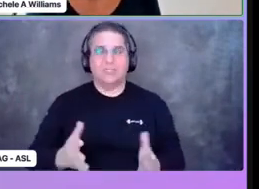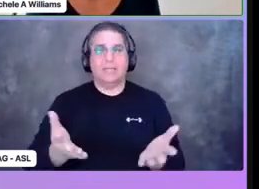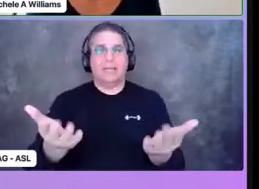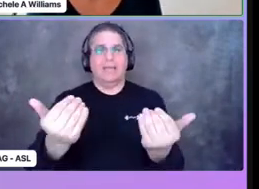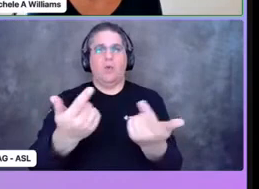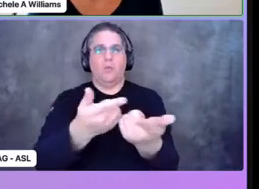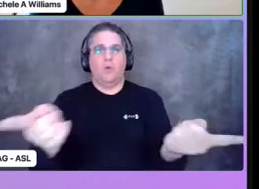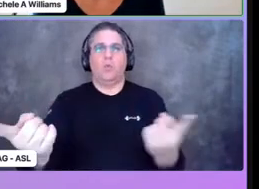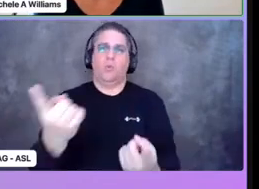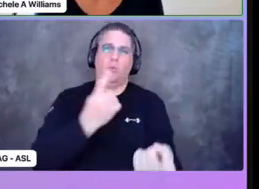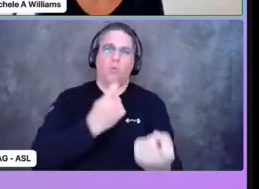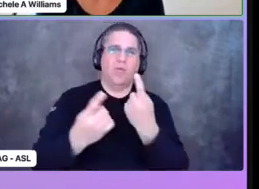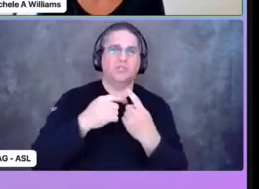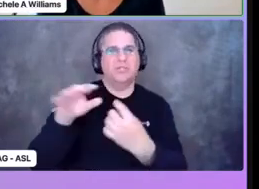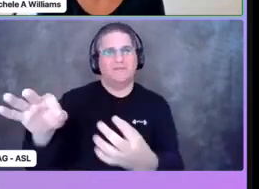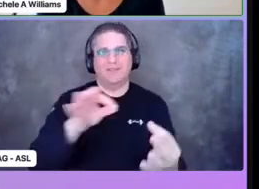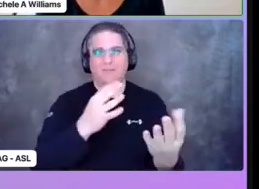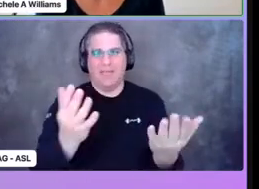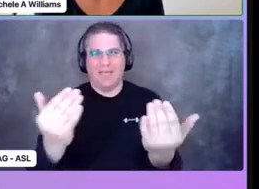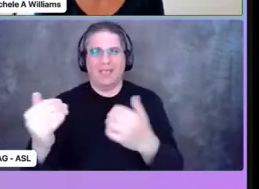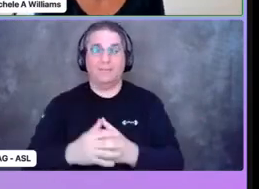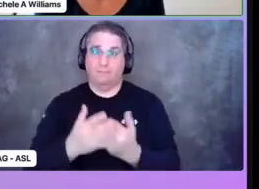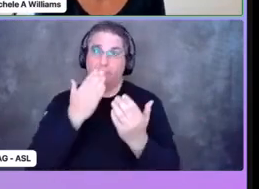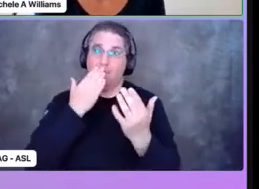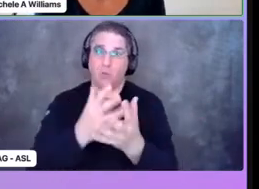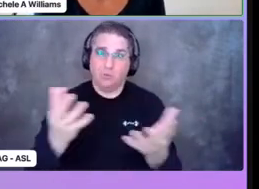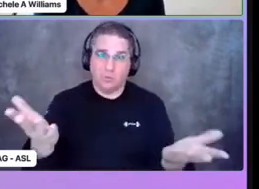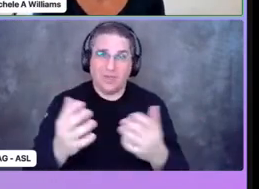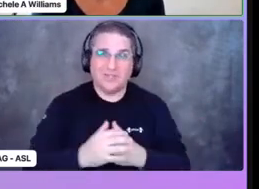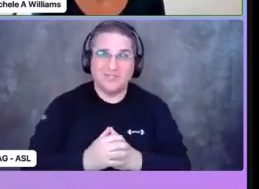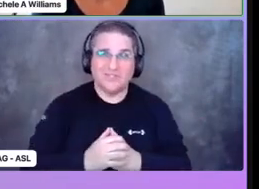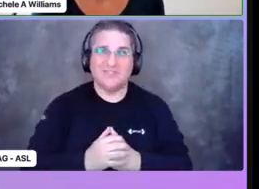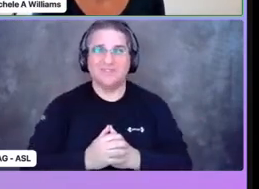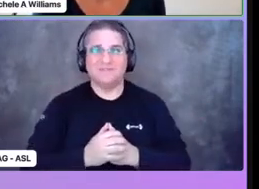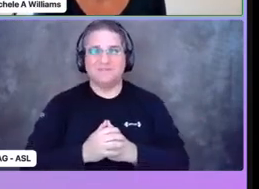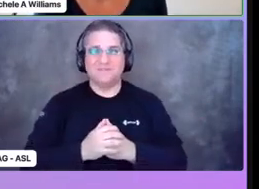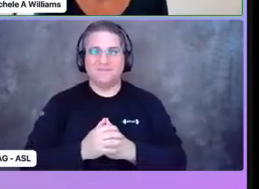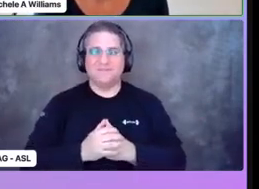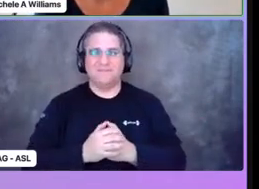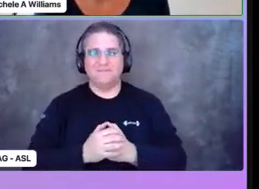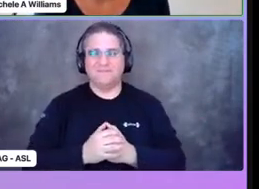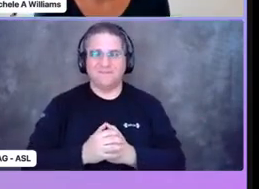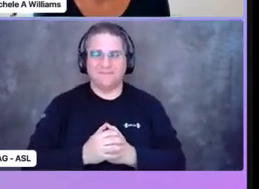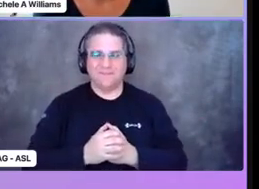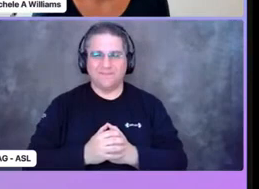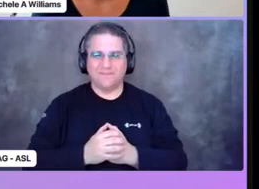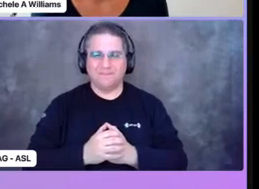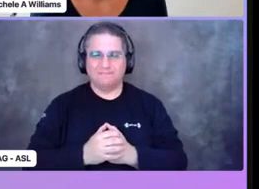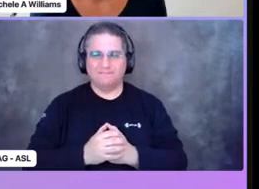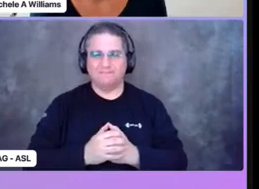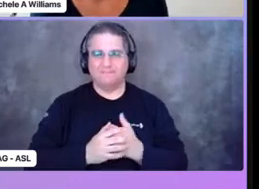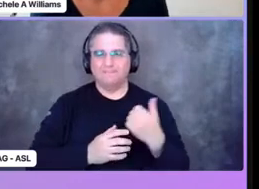more that I can share. So we have reached the end of my time, and I welcome your questions and feedback. Thank